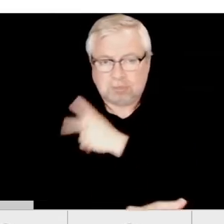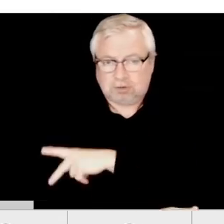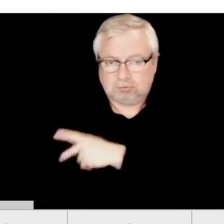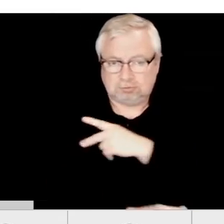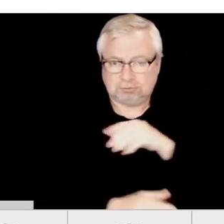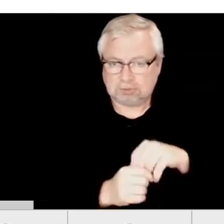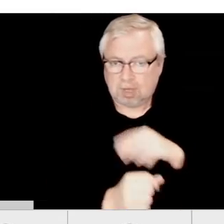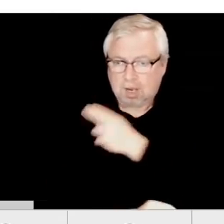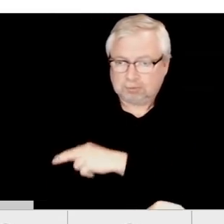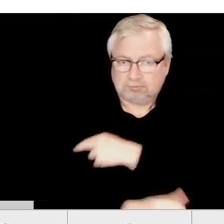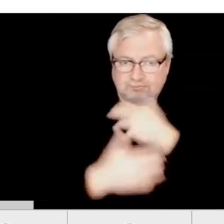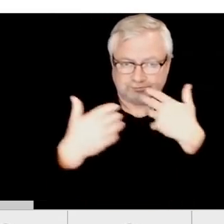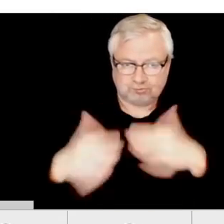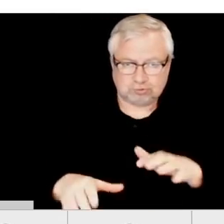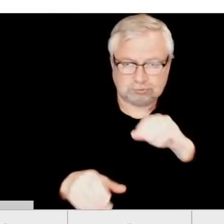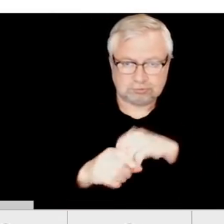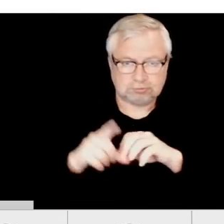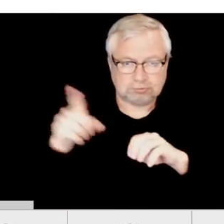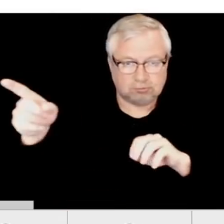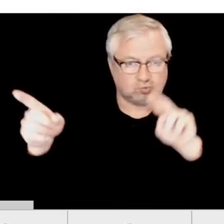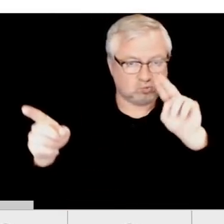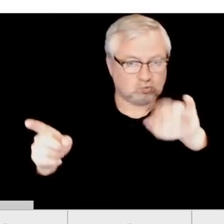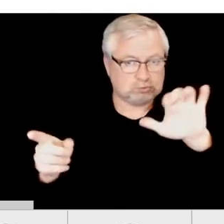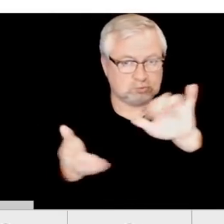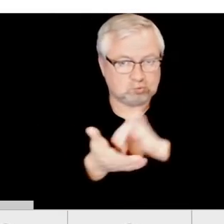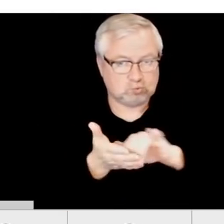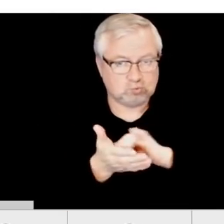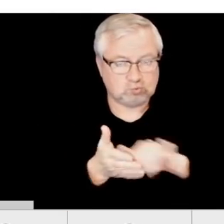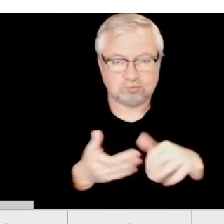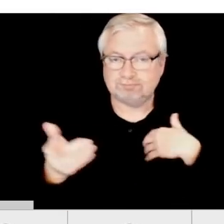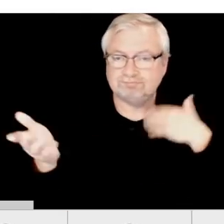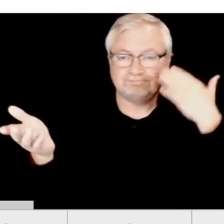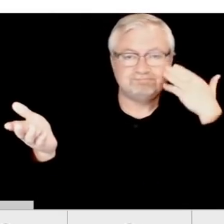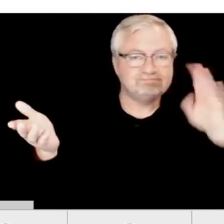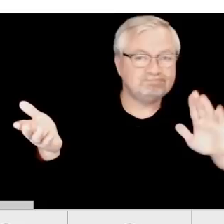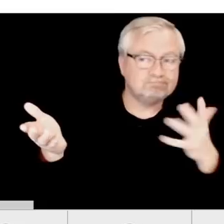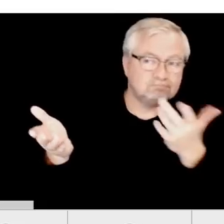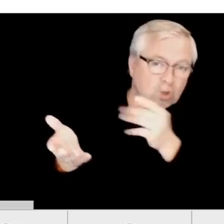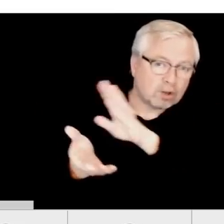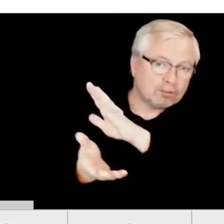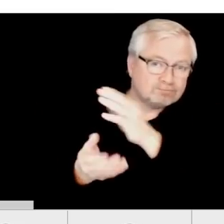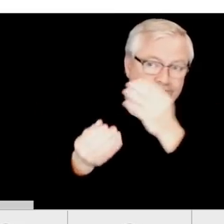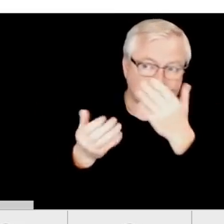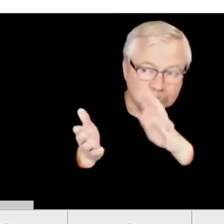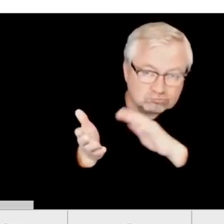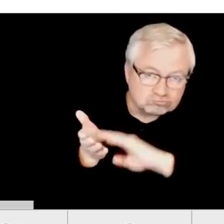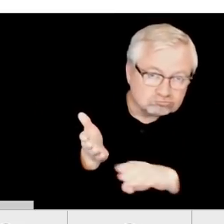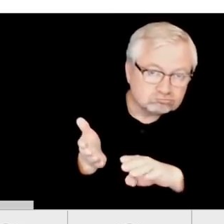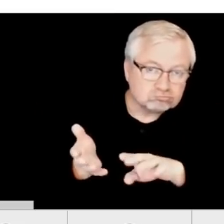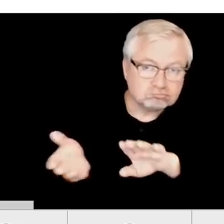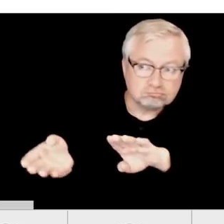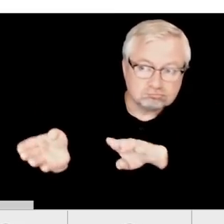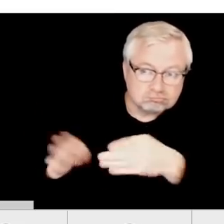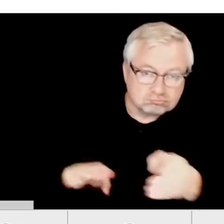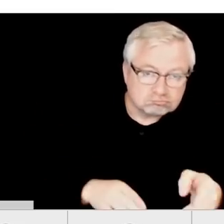We don't know the discharge or mortality status for 46% of the population.